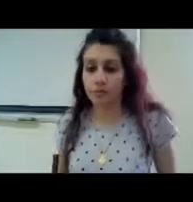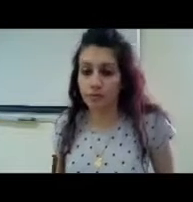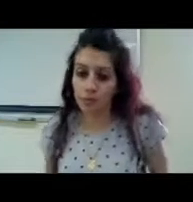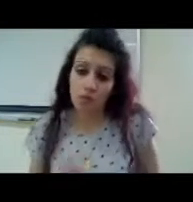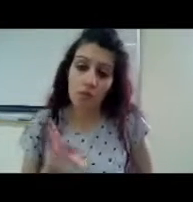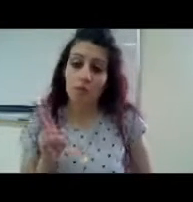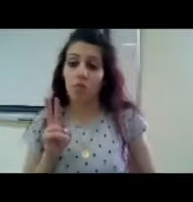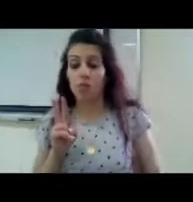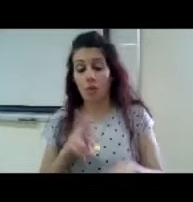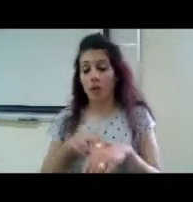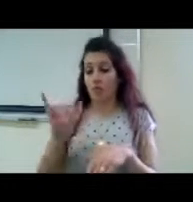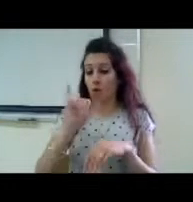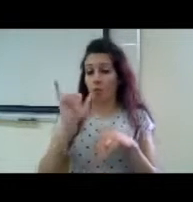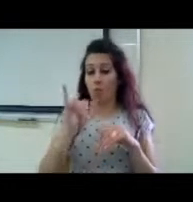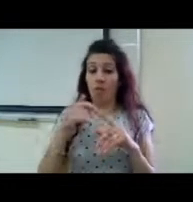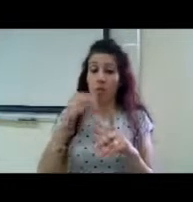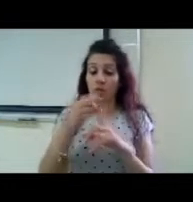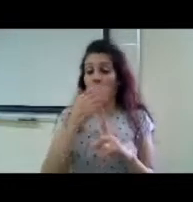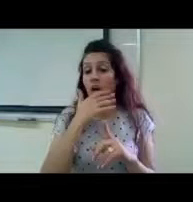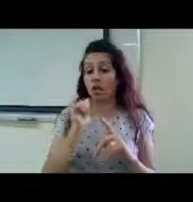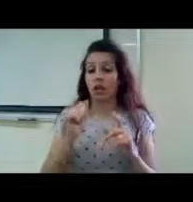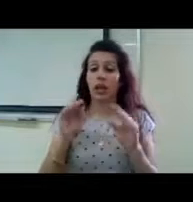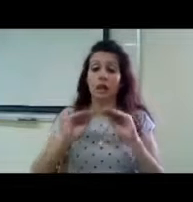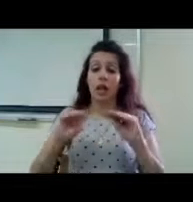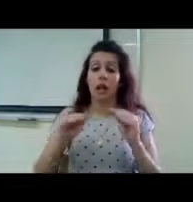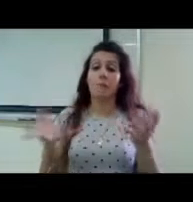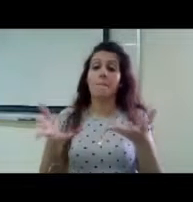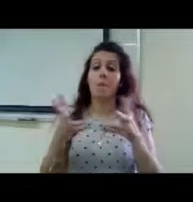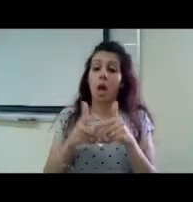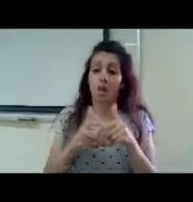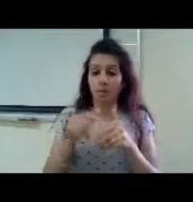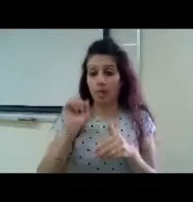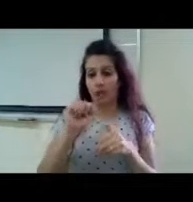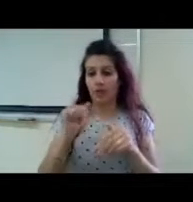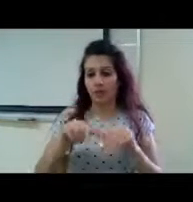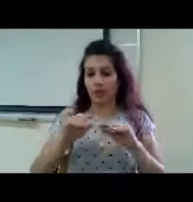to the national education systems and based on UNHCR's pledges to support